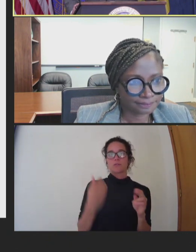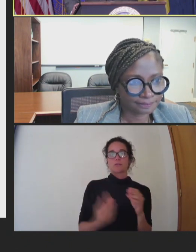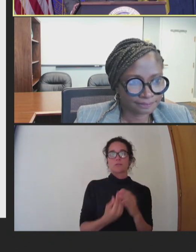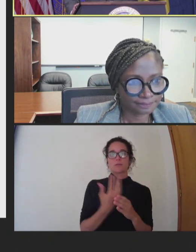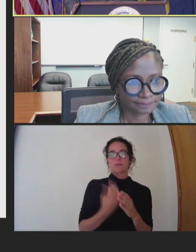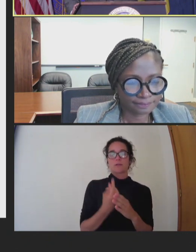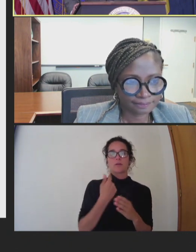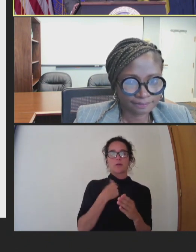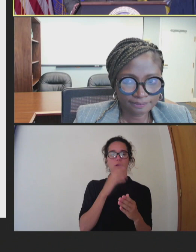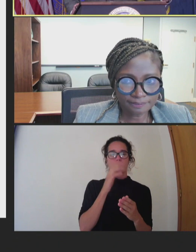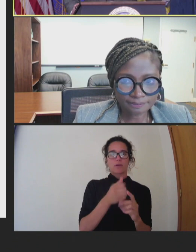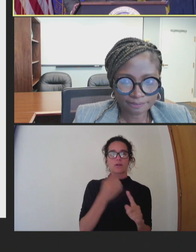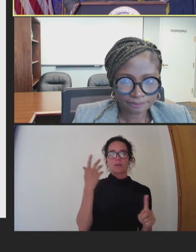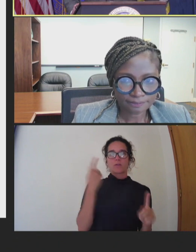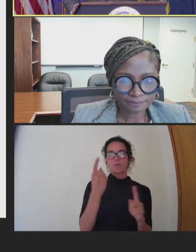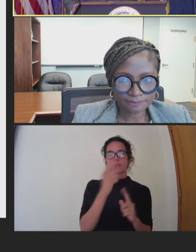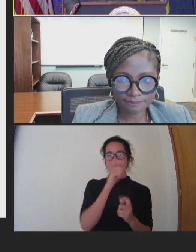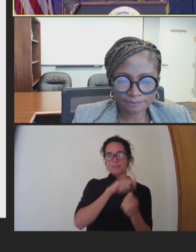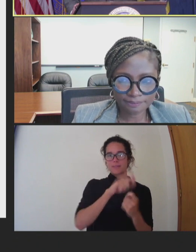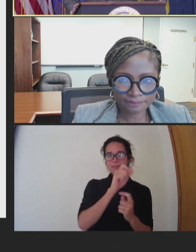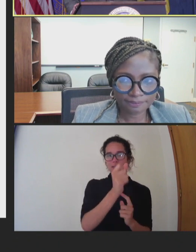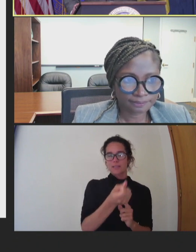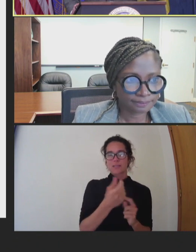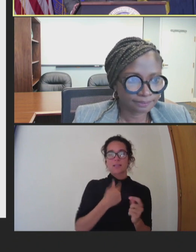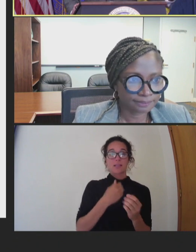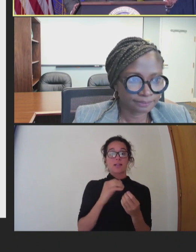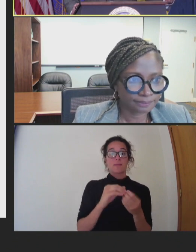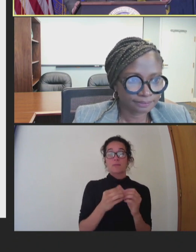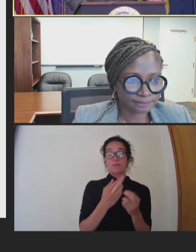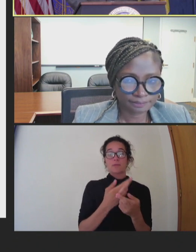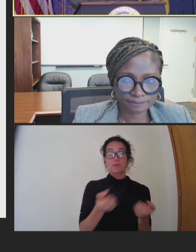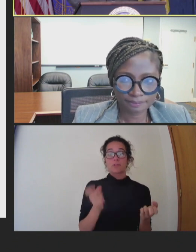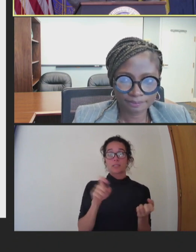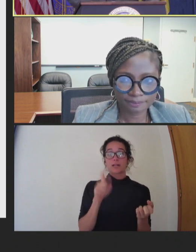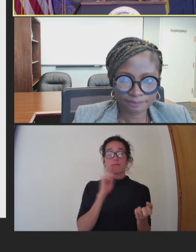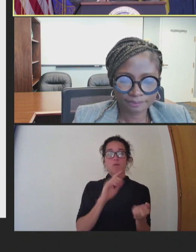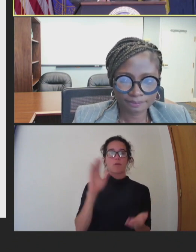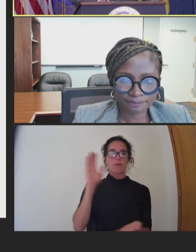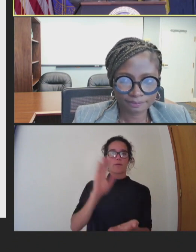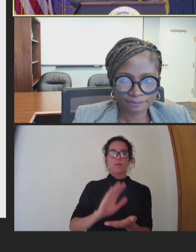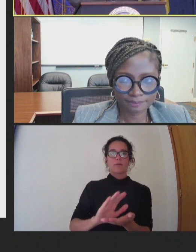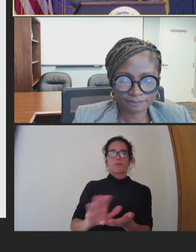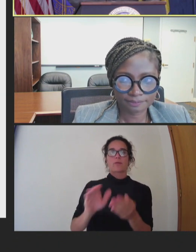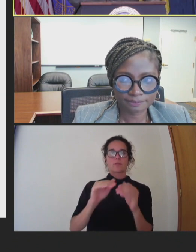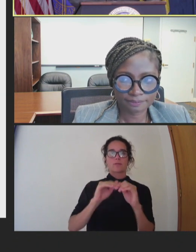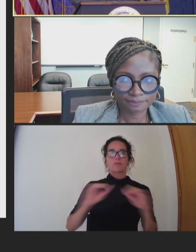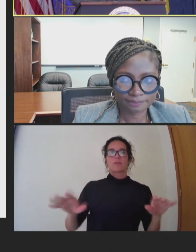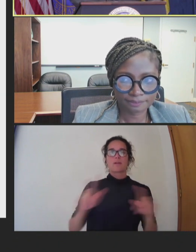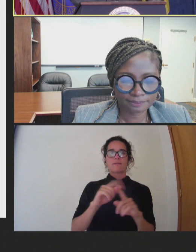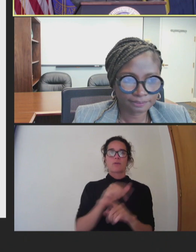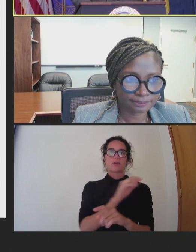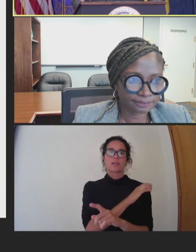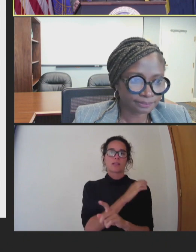and the number of resources that we need to mitigate further spread on the clinical side.